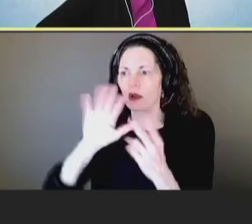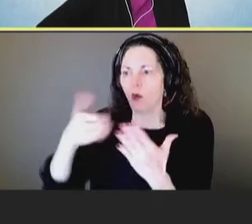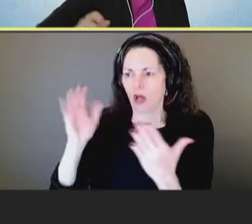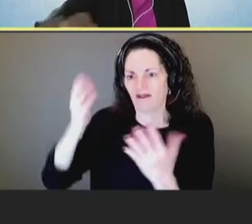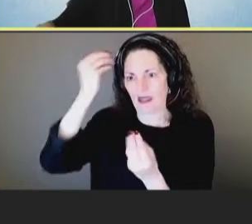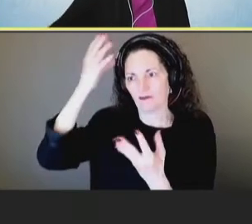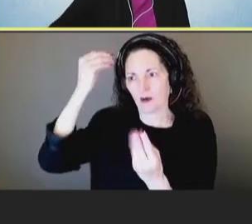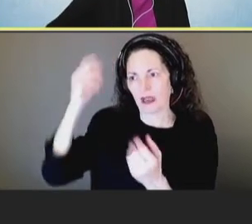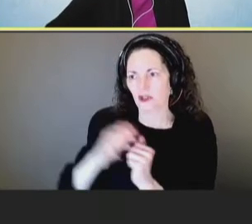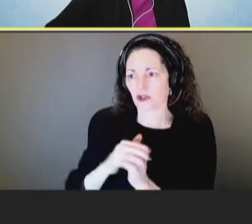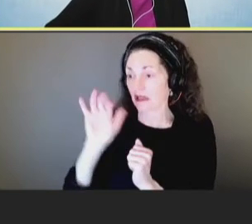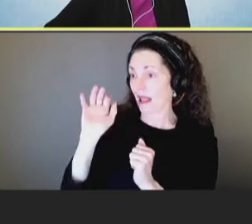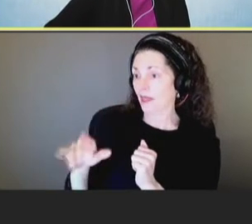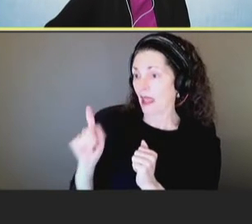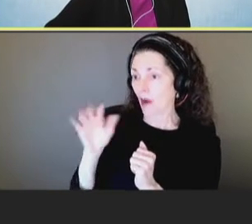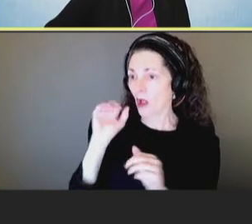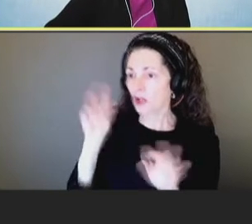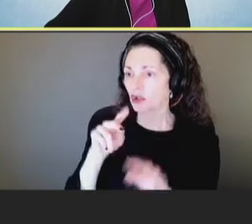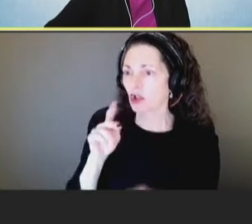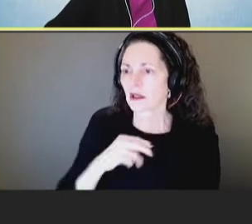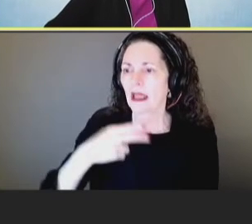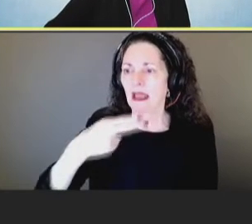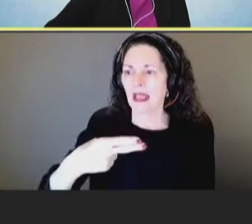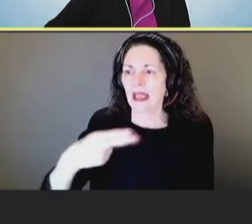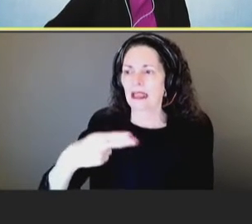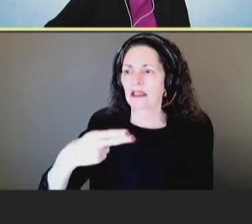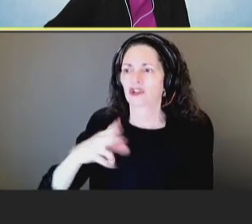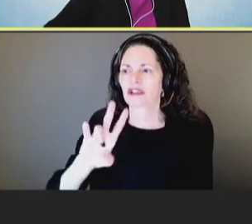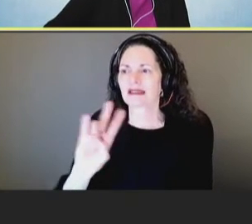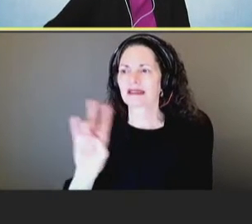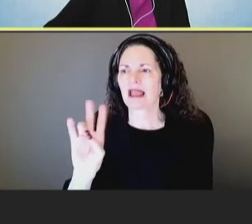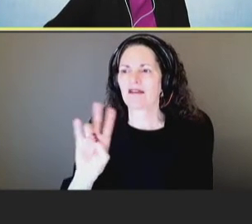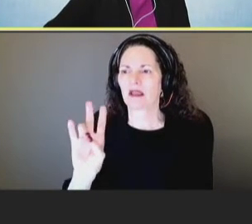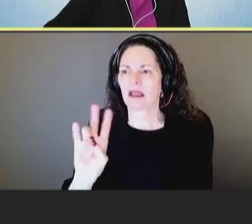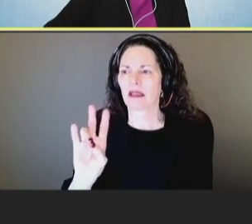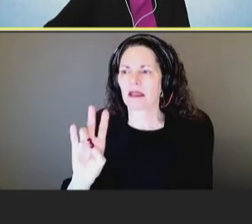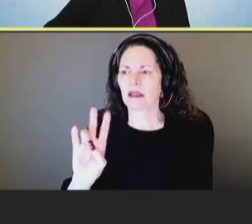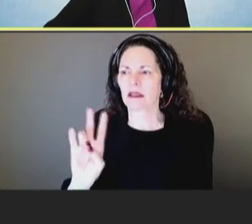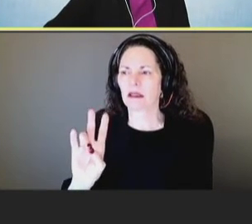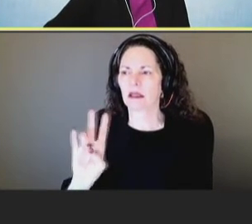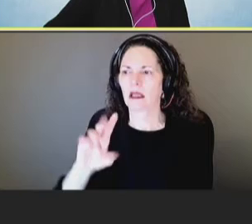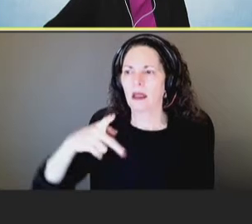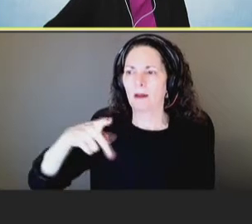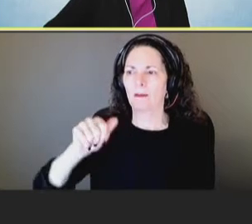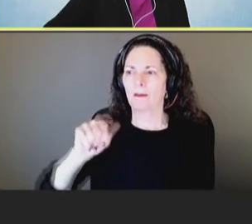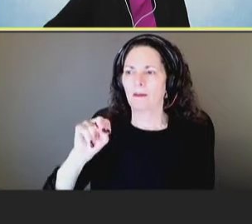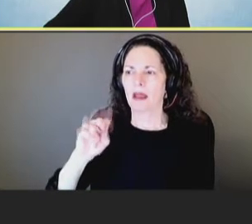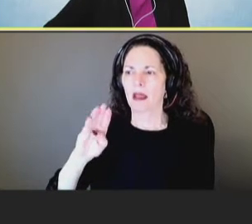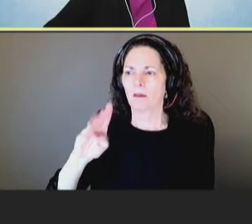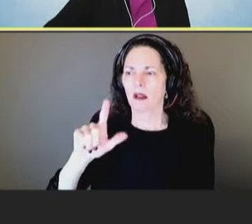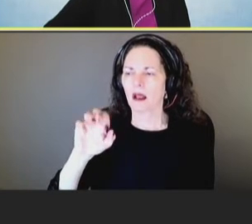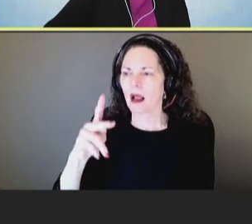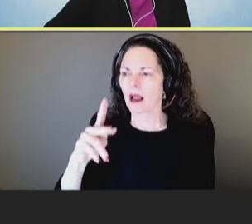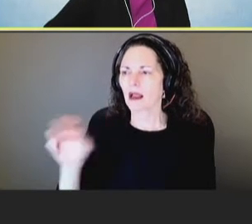at Sanofi's H7 recombinant protein antigen that was adjuvanted with either AS03 or MF59. And you